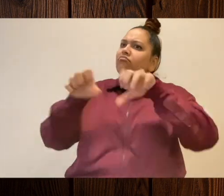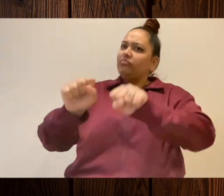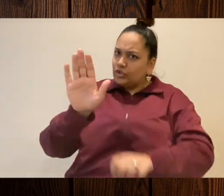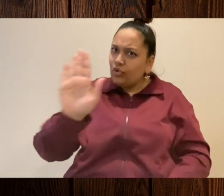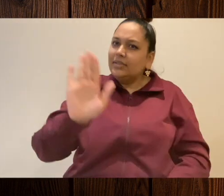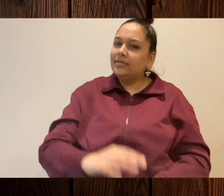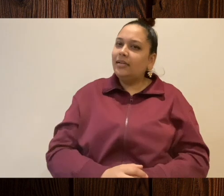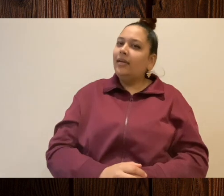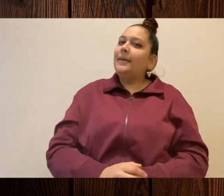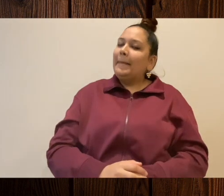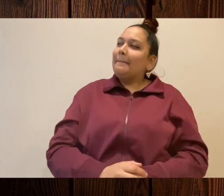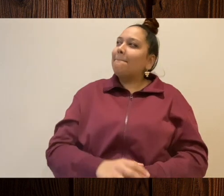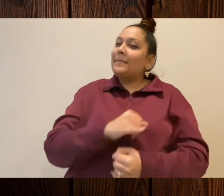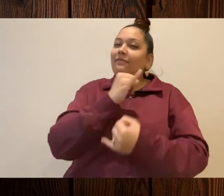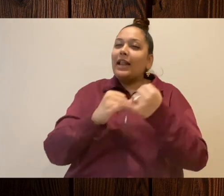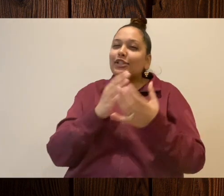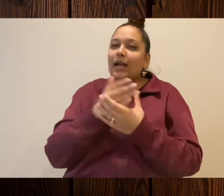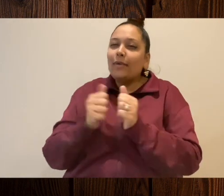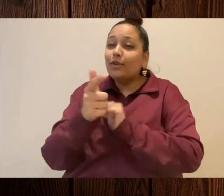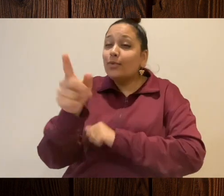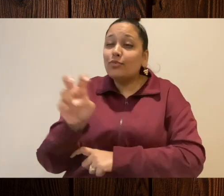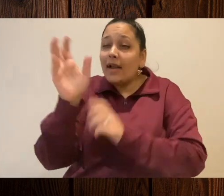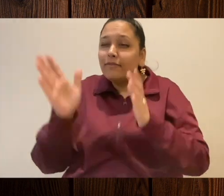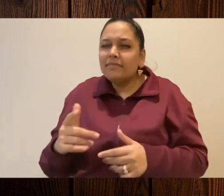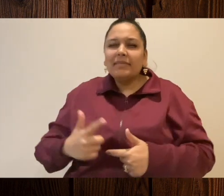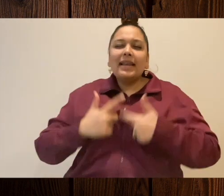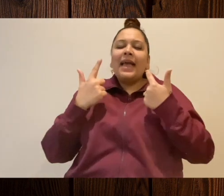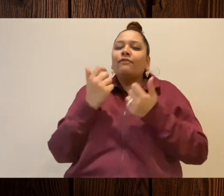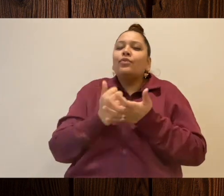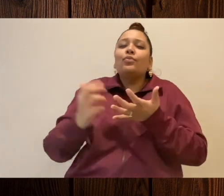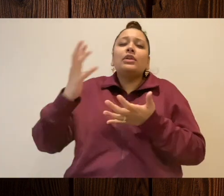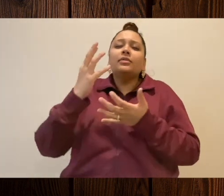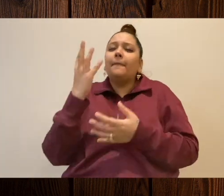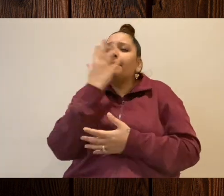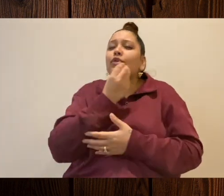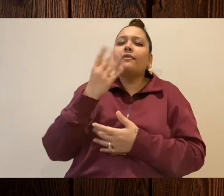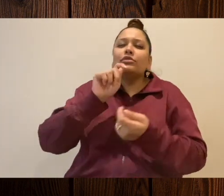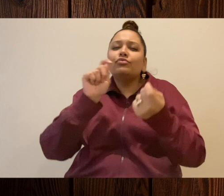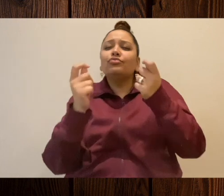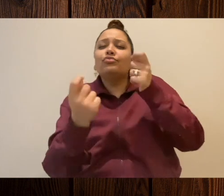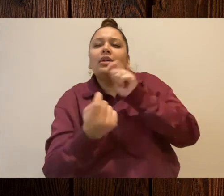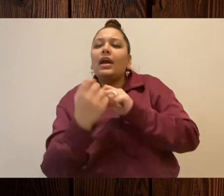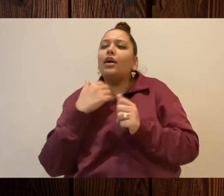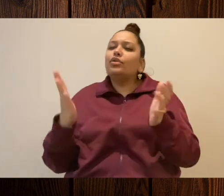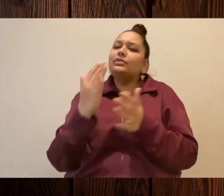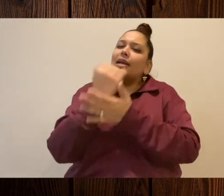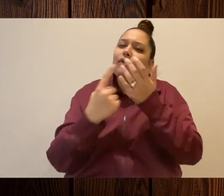people saying this is what it is. We need all of those voices,